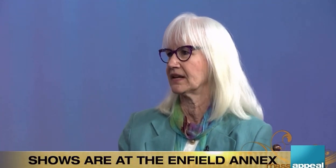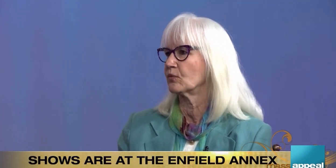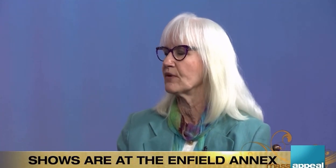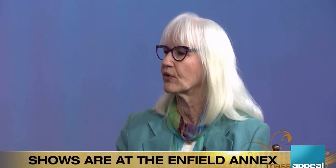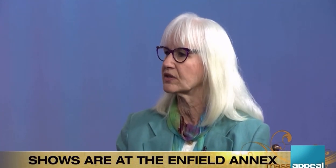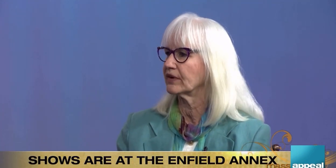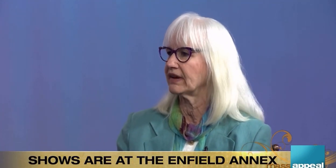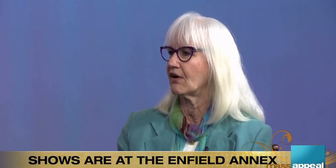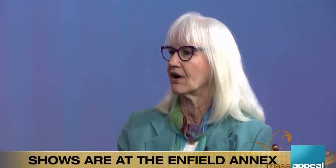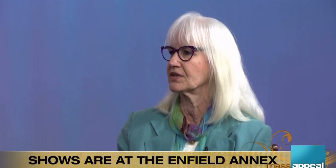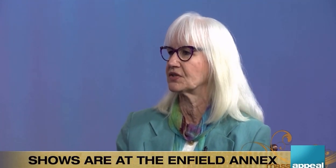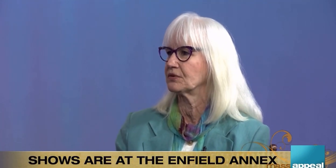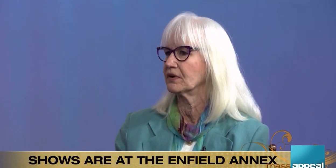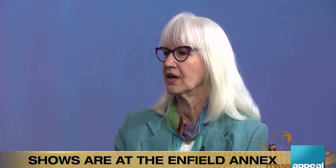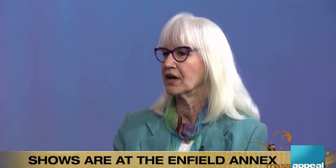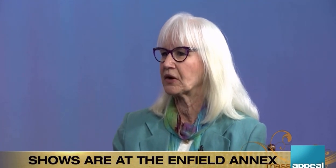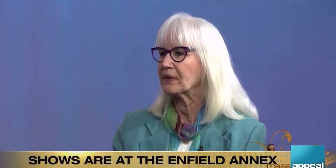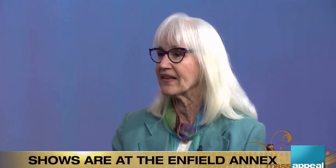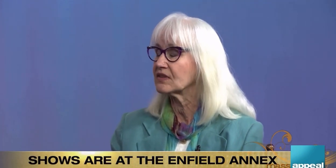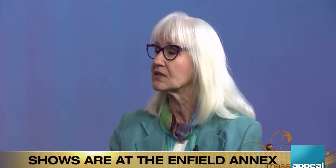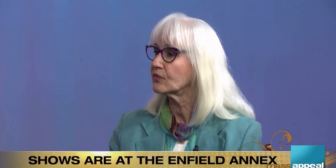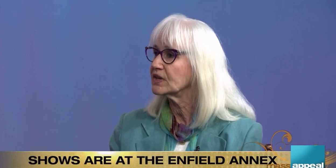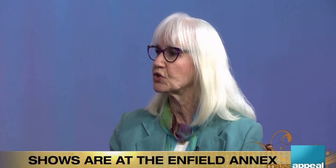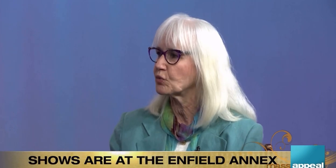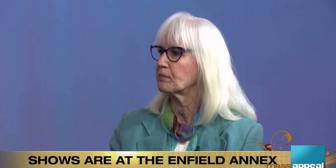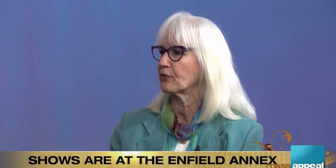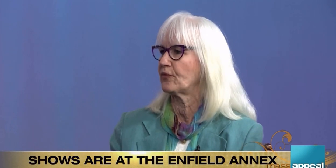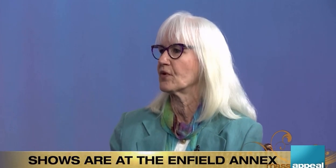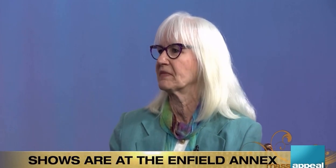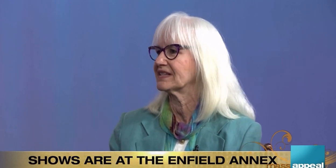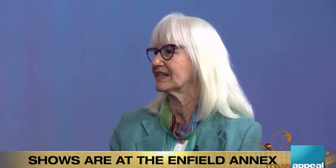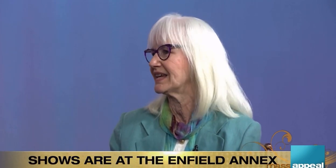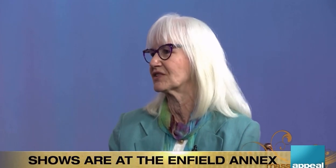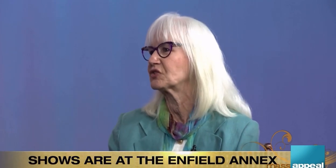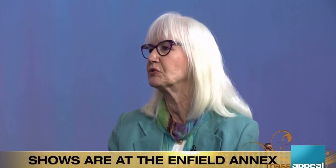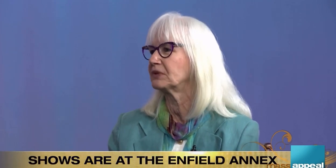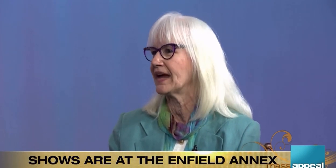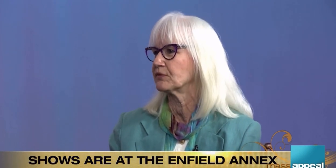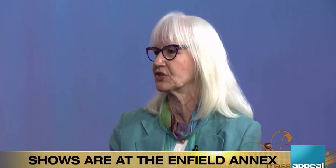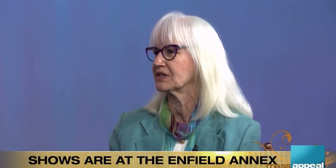And we've worked very hard to create this visual performance that takes two languages